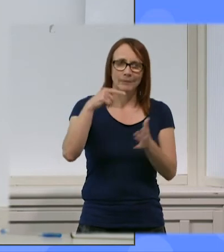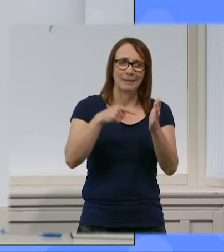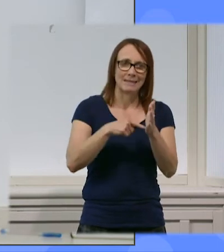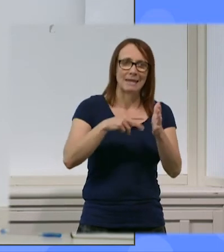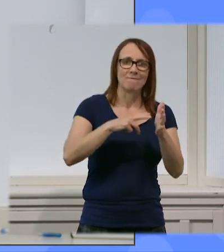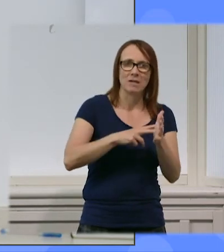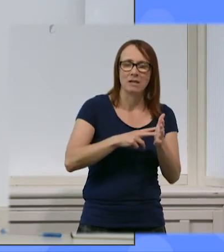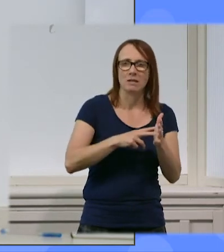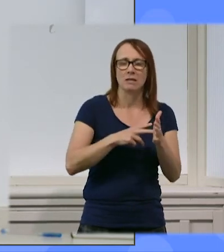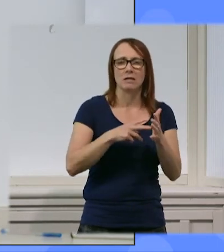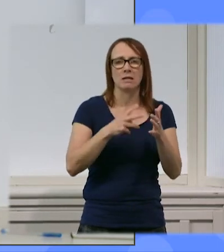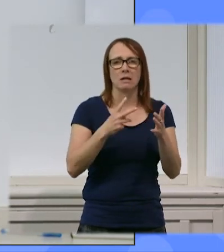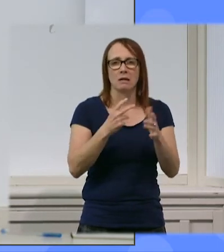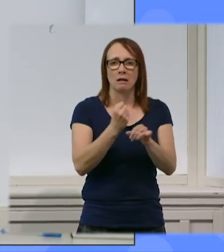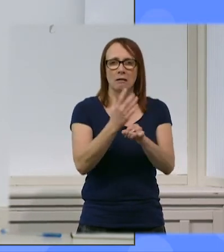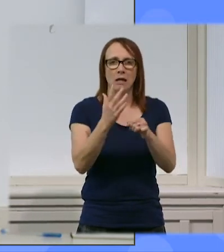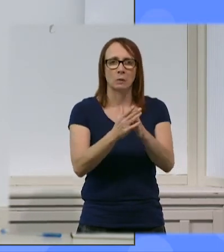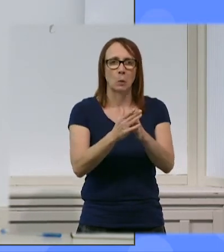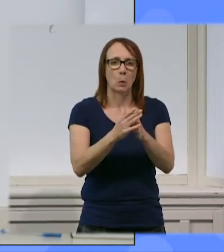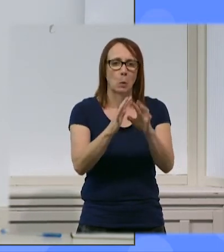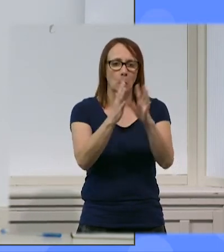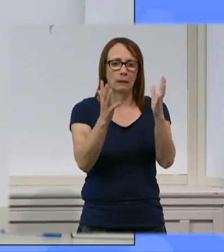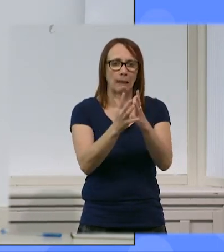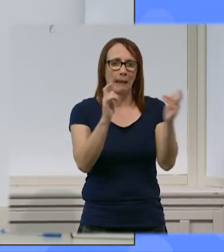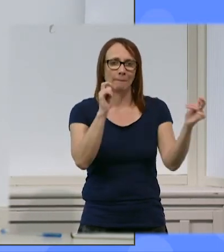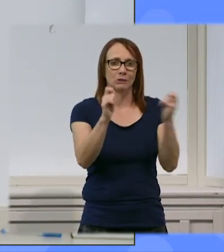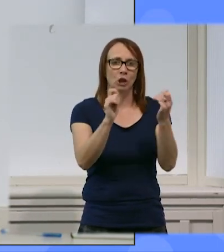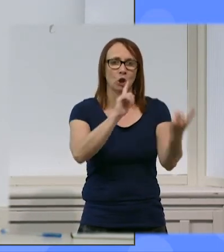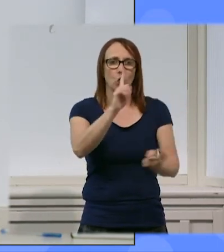about the Glasgow Climate Change Conference coming up later in the year